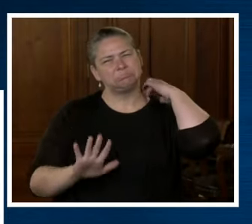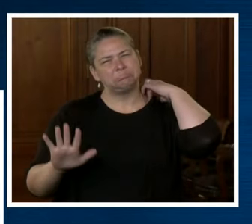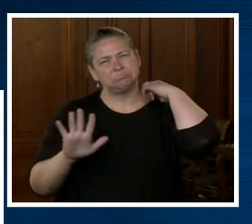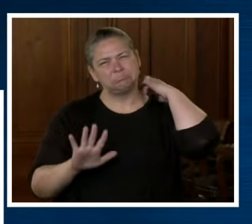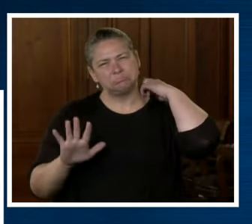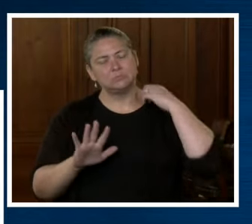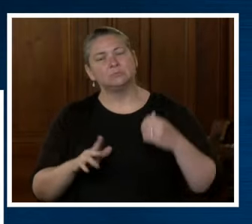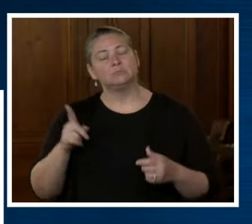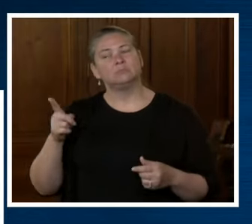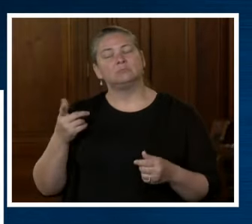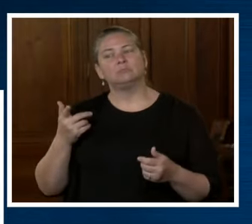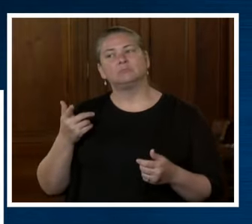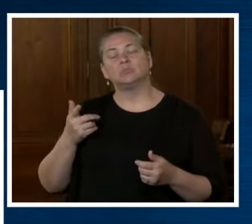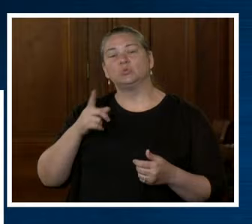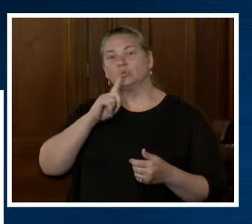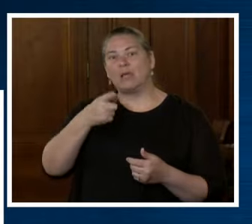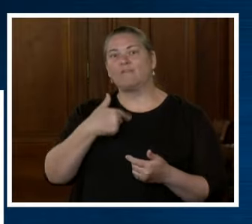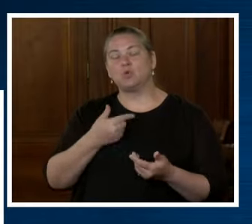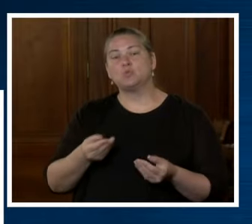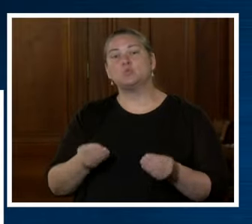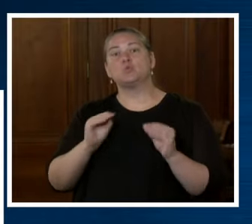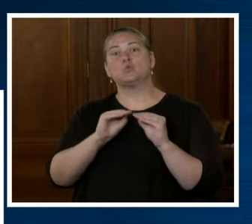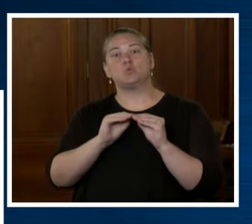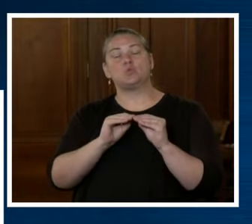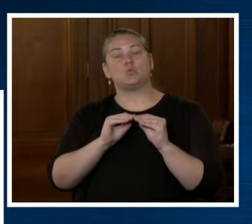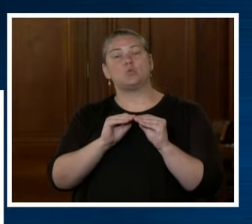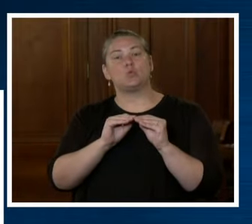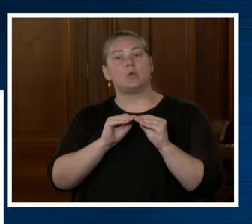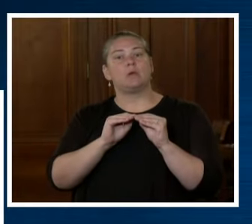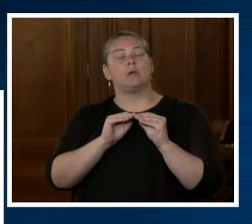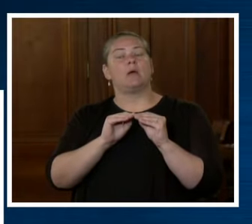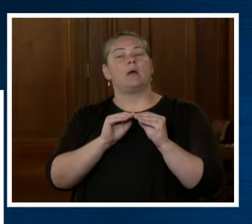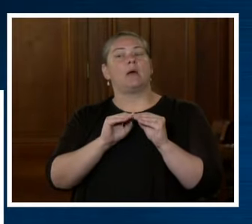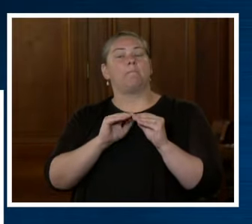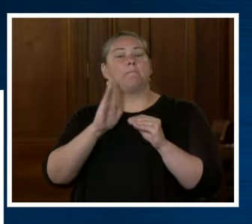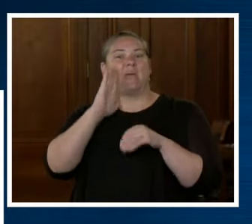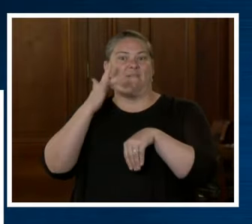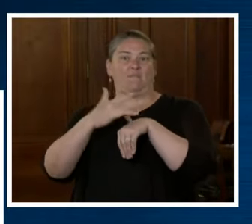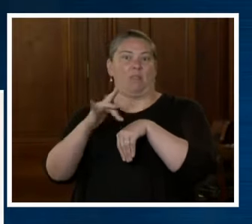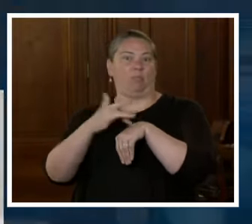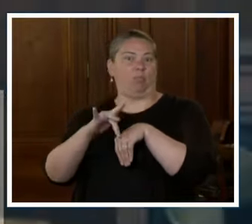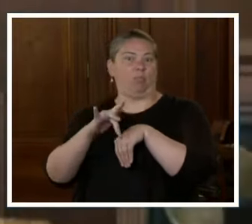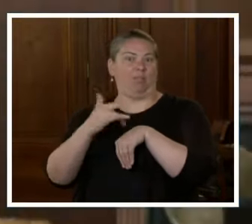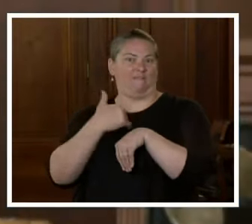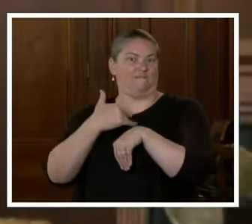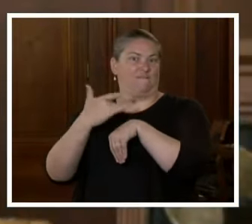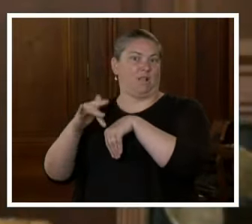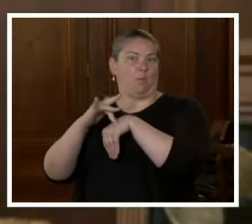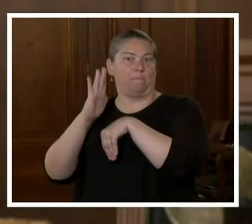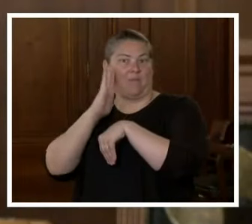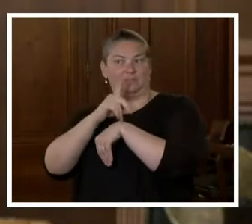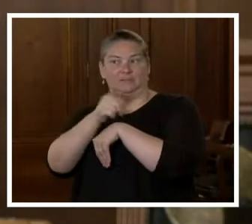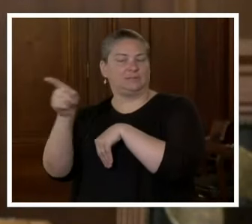THE STRENGTH THAT GOT HIM